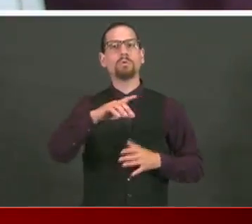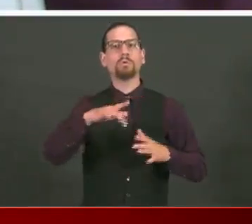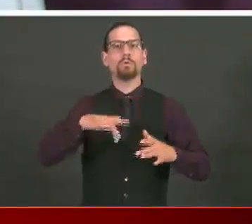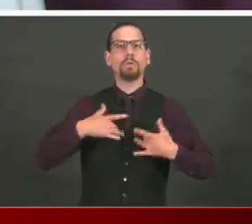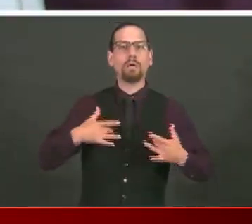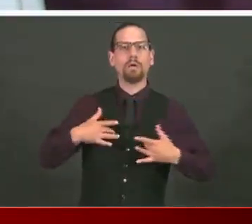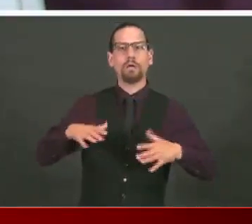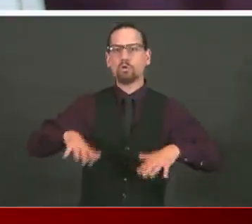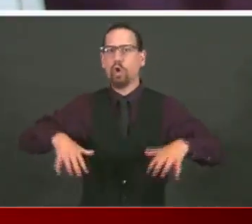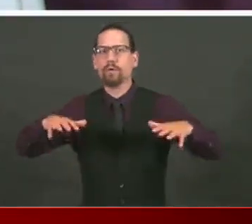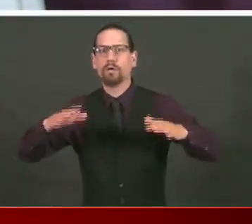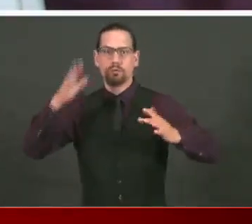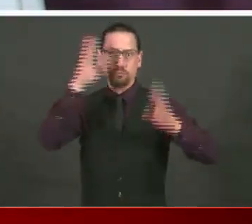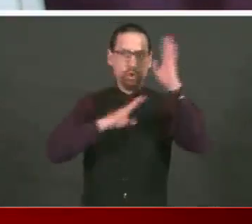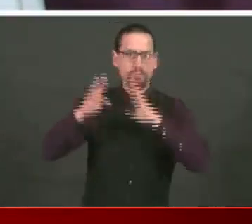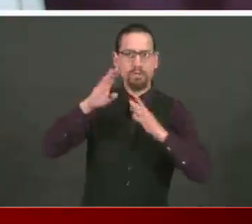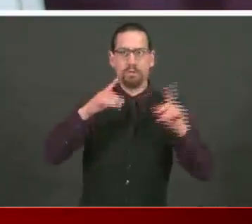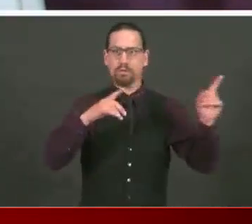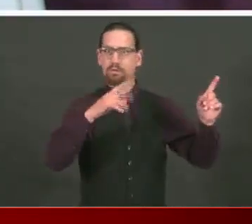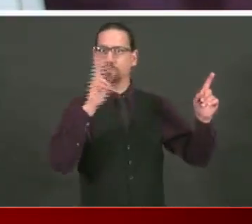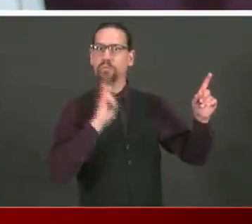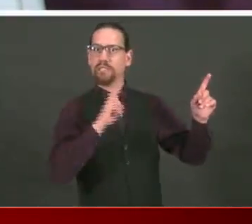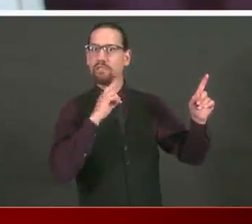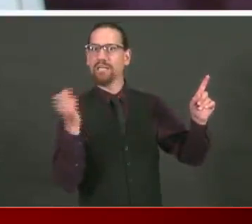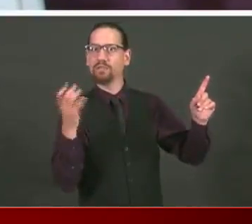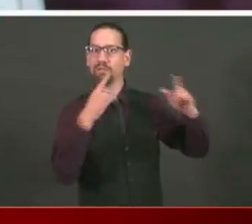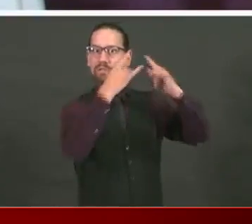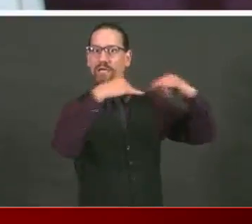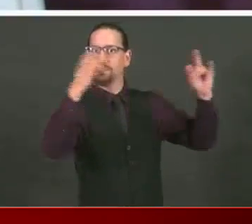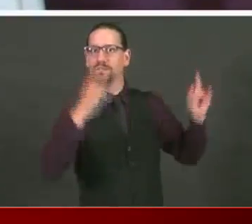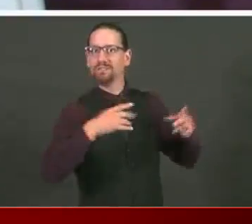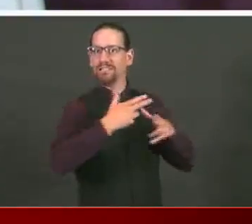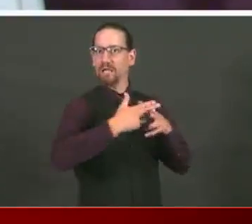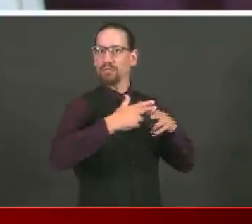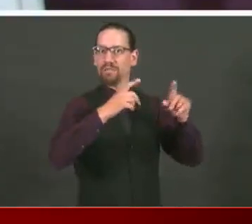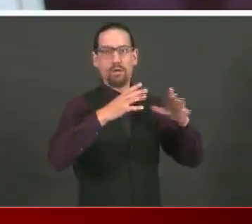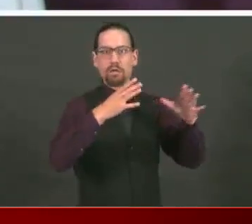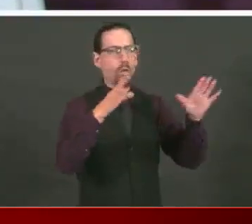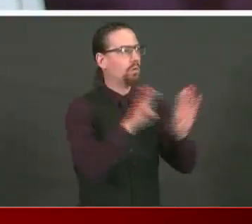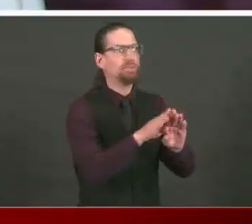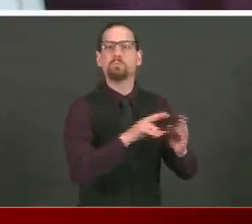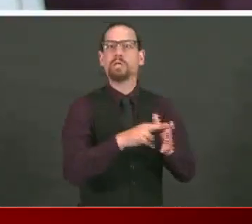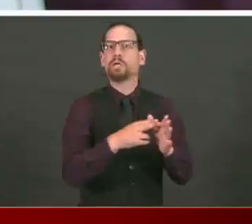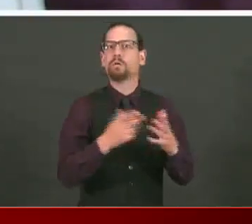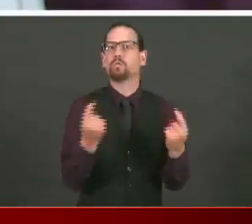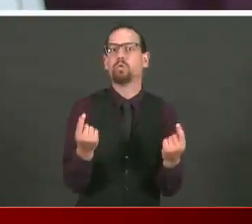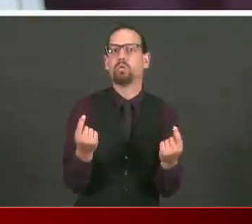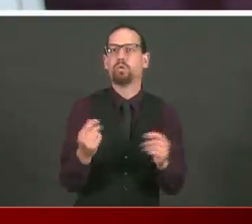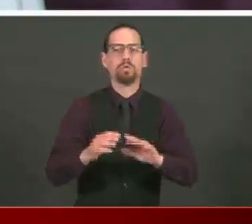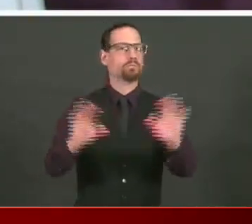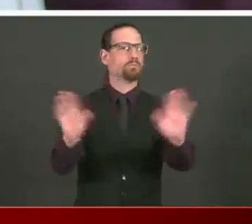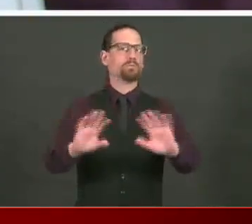PTOMATIC TESTING I DO NOT WANT YOU TO GET NERVOUS WHEN WE ARE CLOSING TWIN RIVER. WE COULD CLOSE TODAY AND STILL